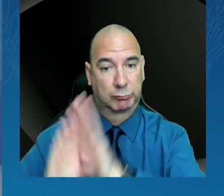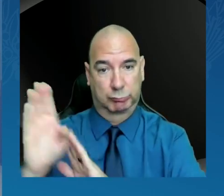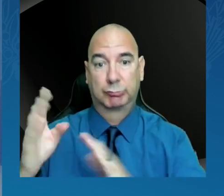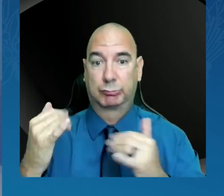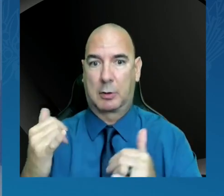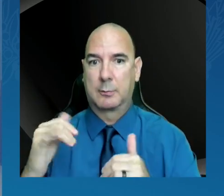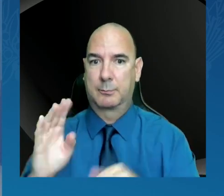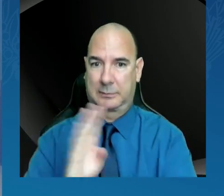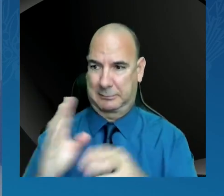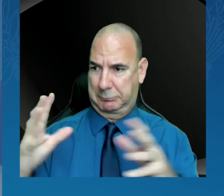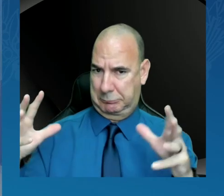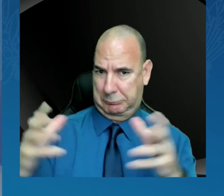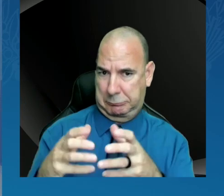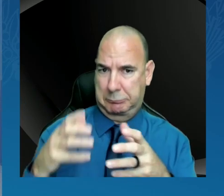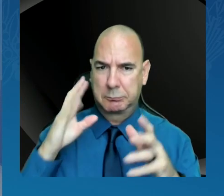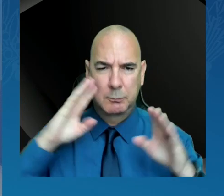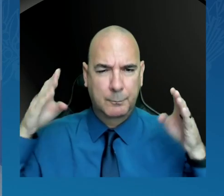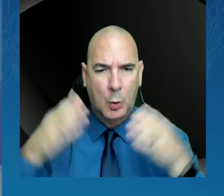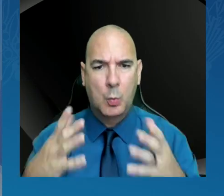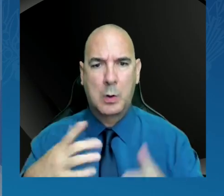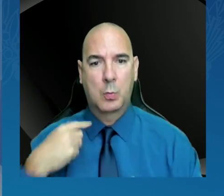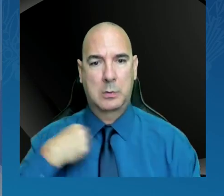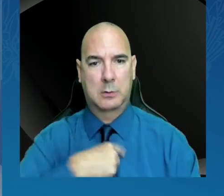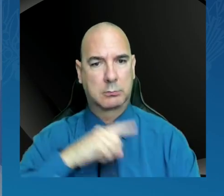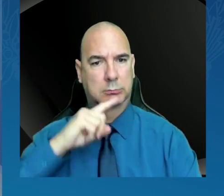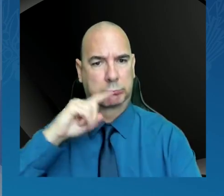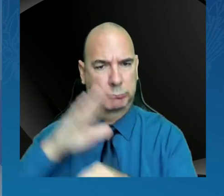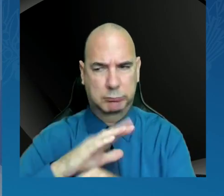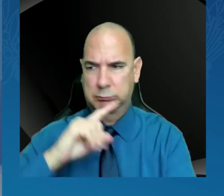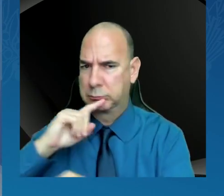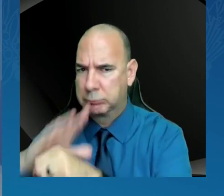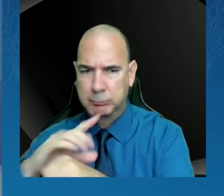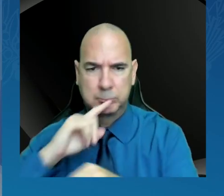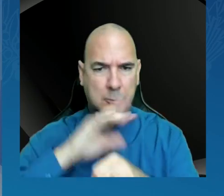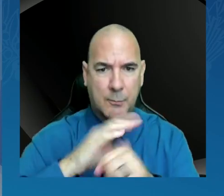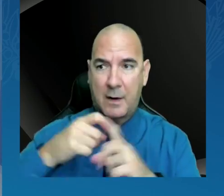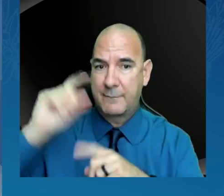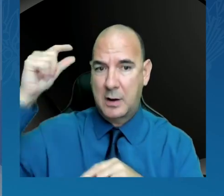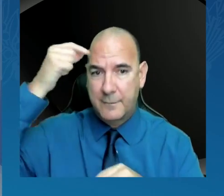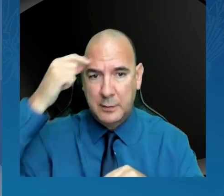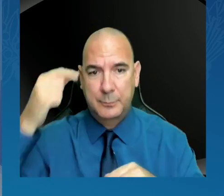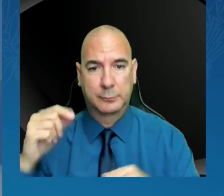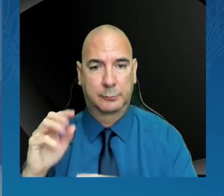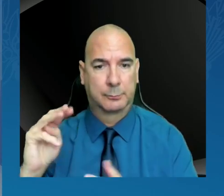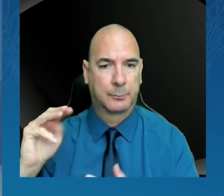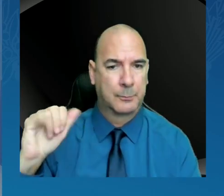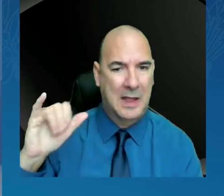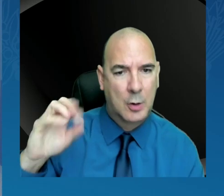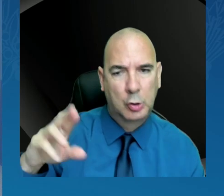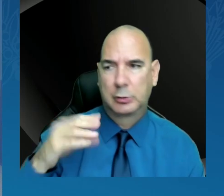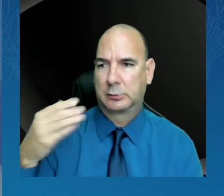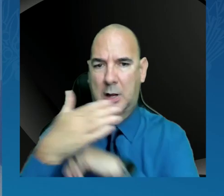that we've seen from governors, mayors, county leaders, community leaders to use the American rescue plan